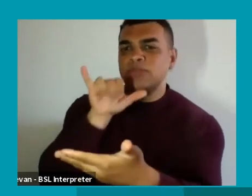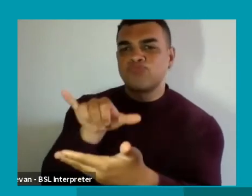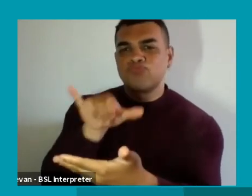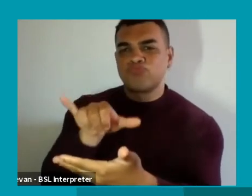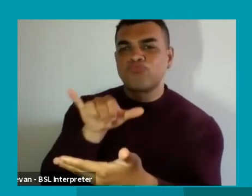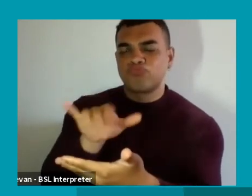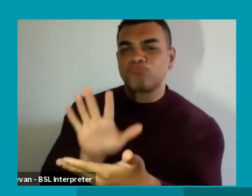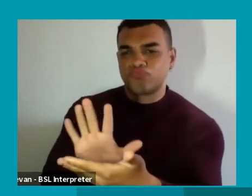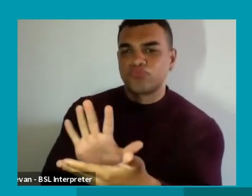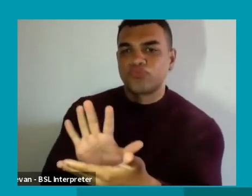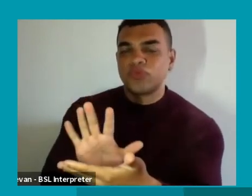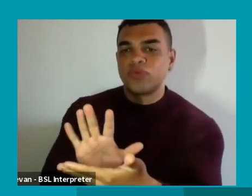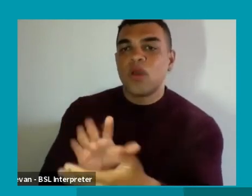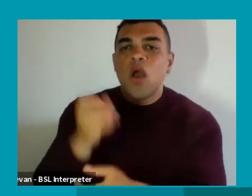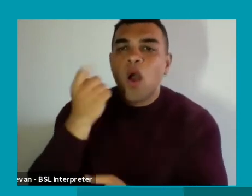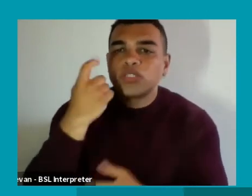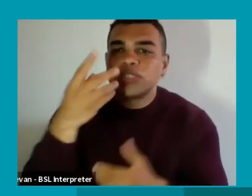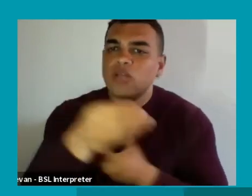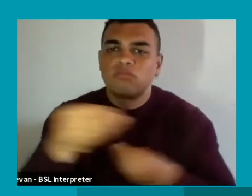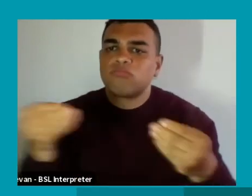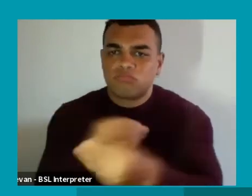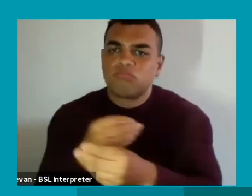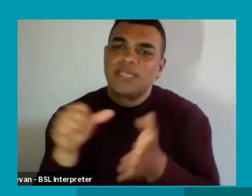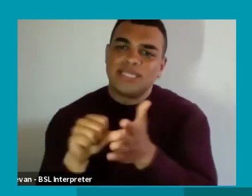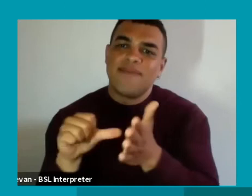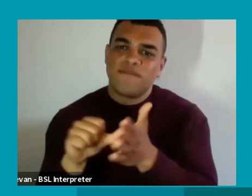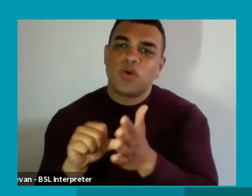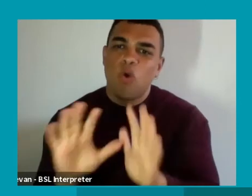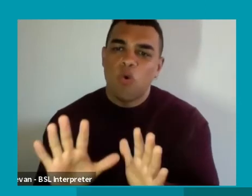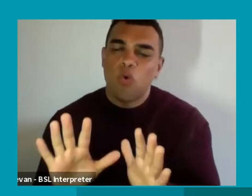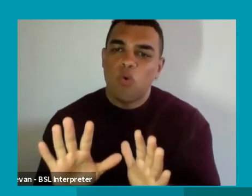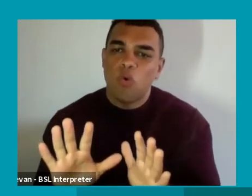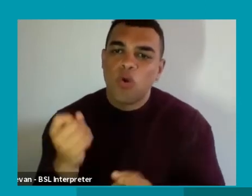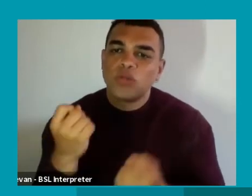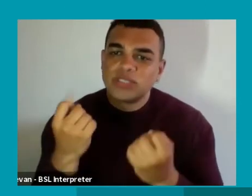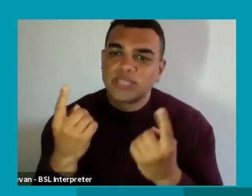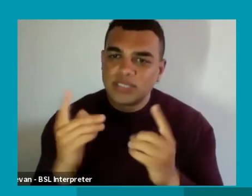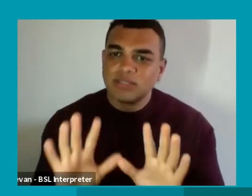difficult decision to make and not all employers are open to you talking about disabilities in that way.